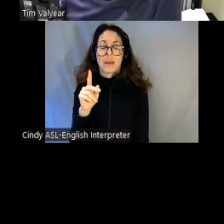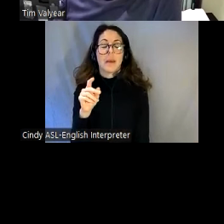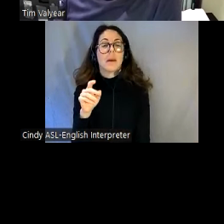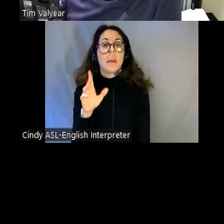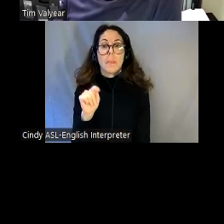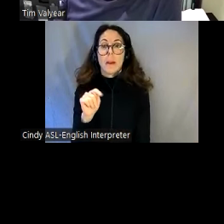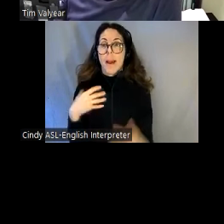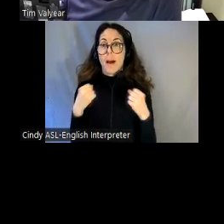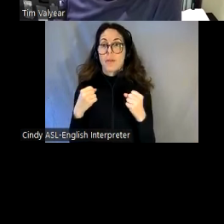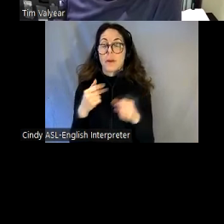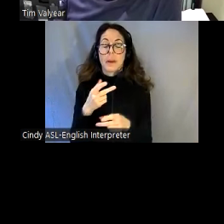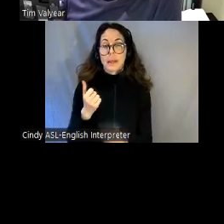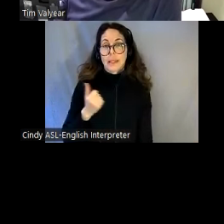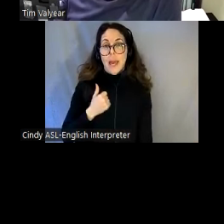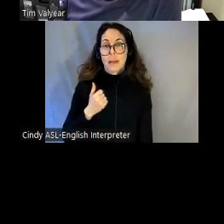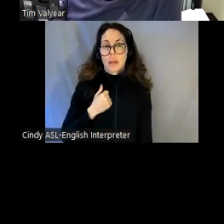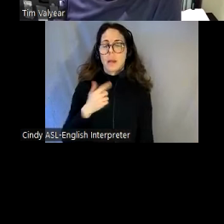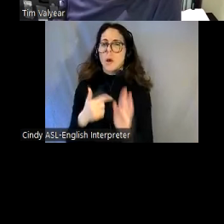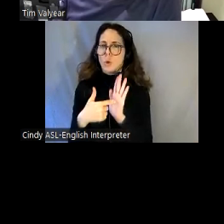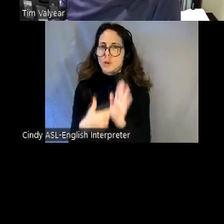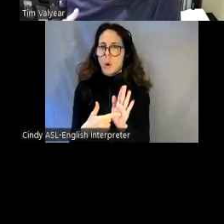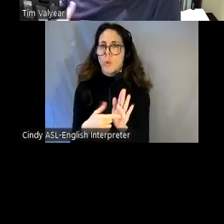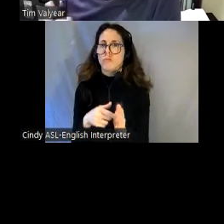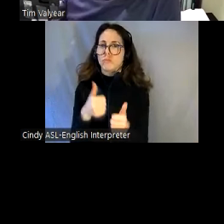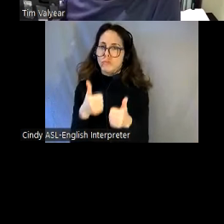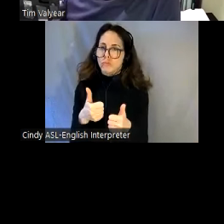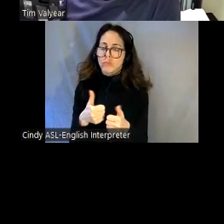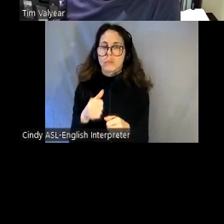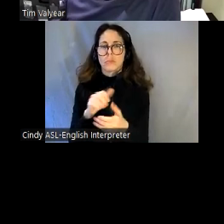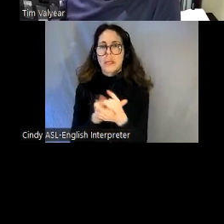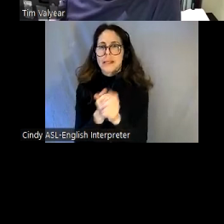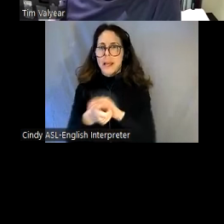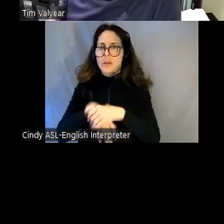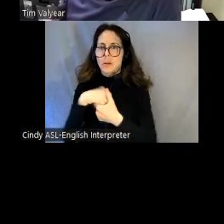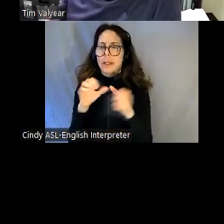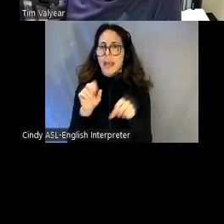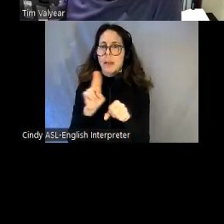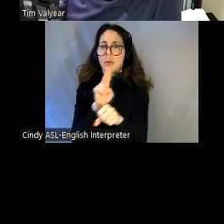there are links to the reference material here at the